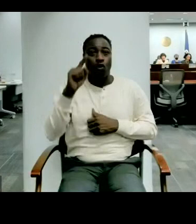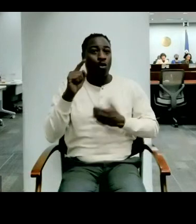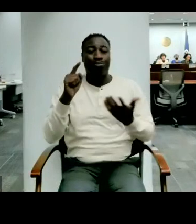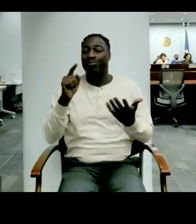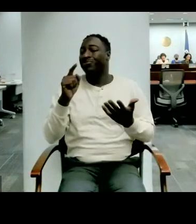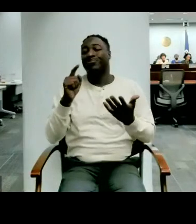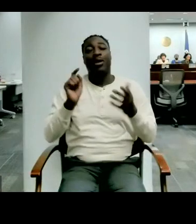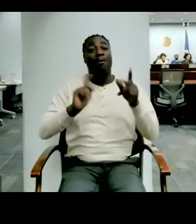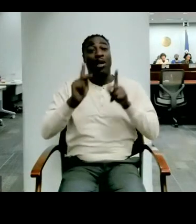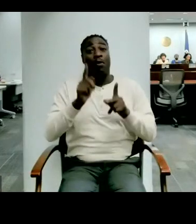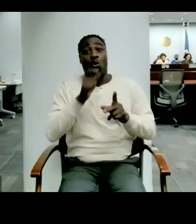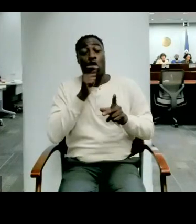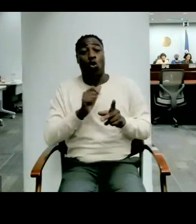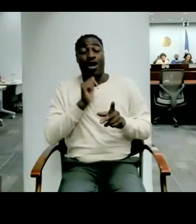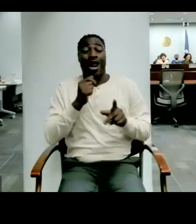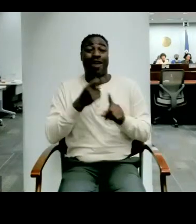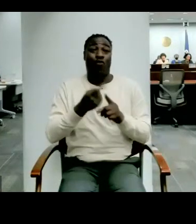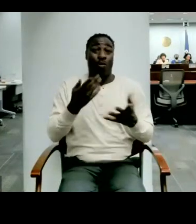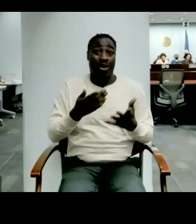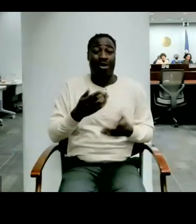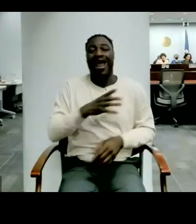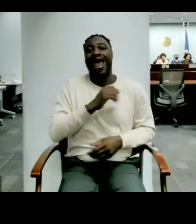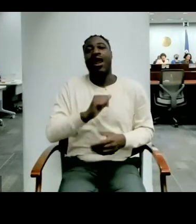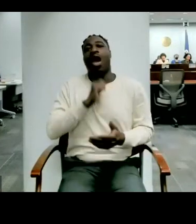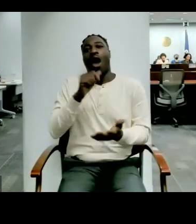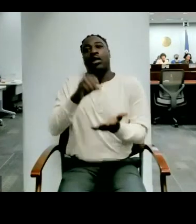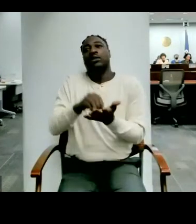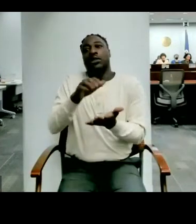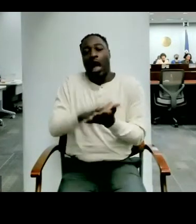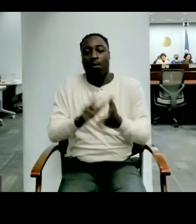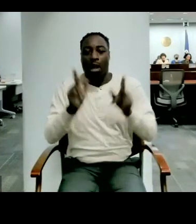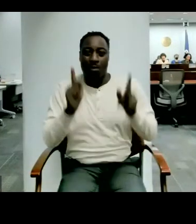workforce, particularly the undocumented workforce where they were easily exploitable.